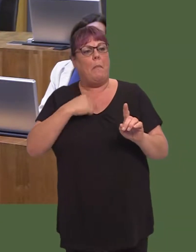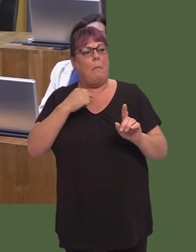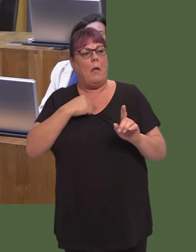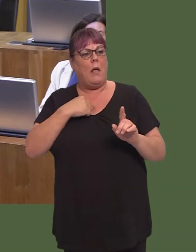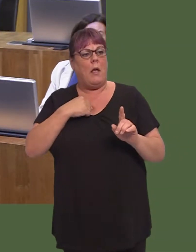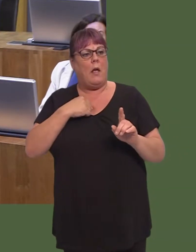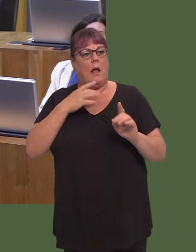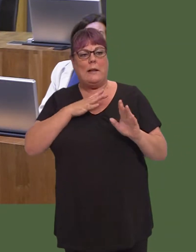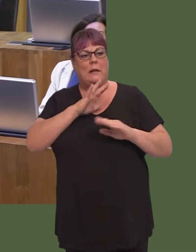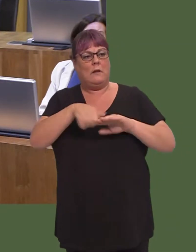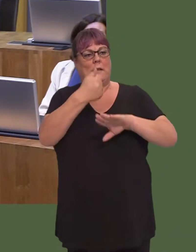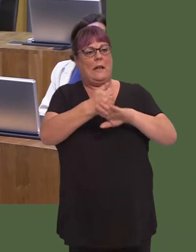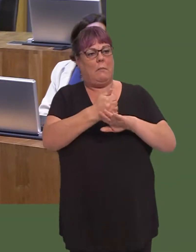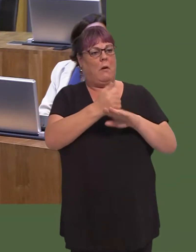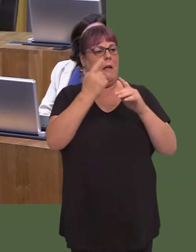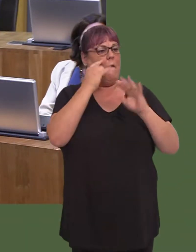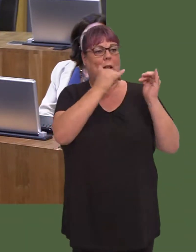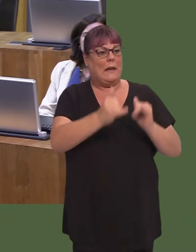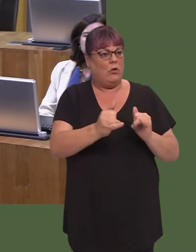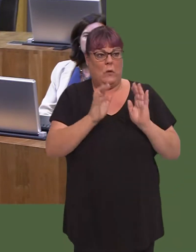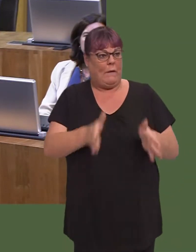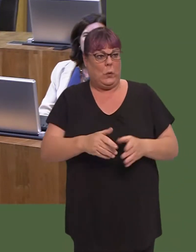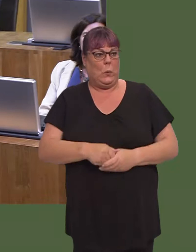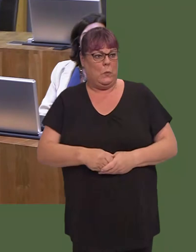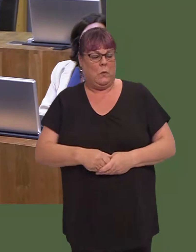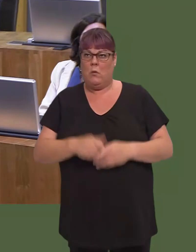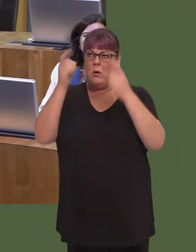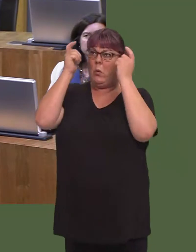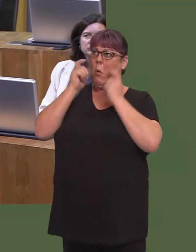patients at north Wales hospitals; in the last 12 months, 26,000 patient safety incidents